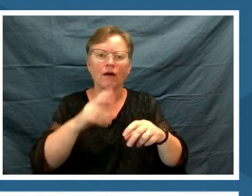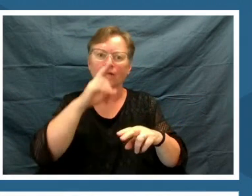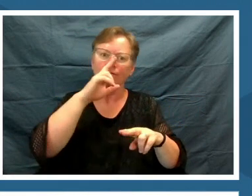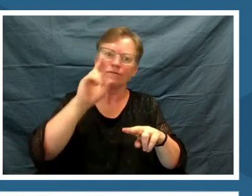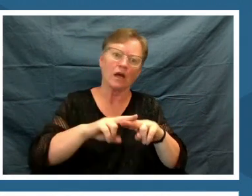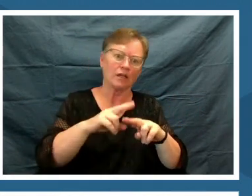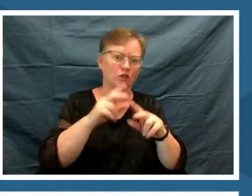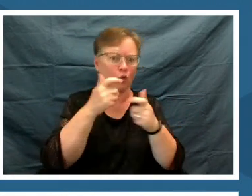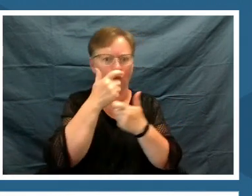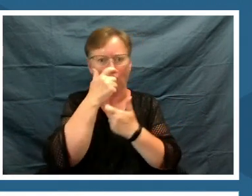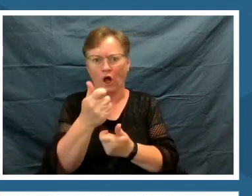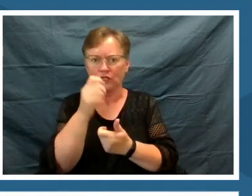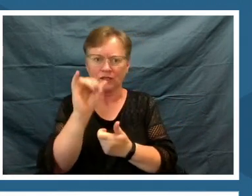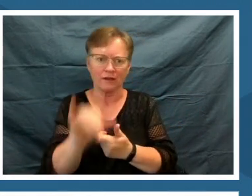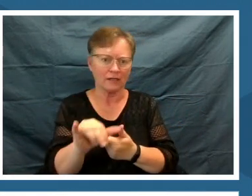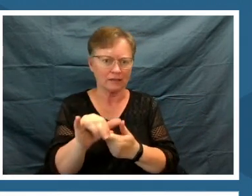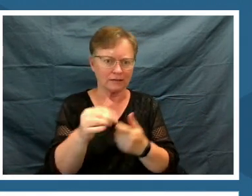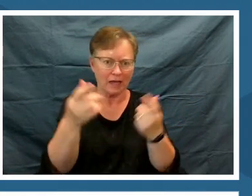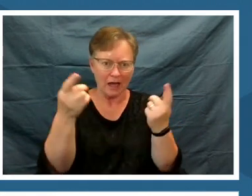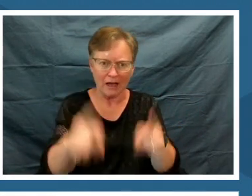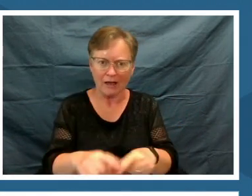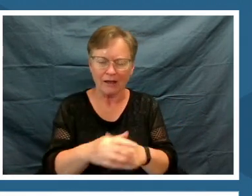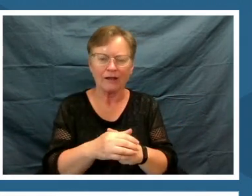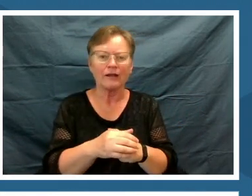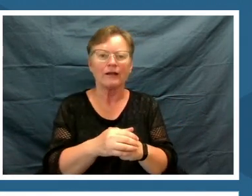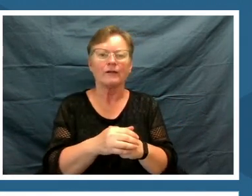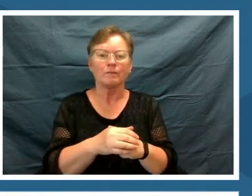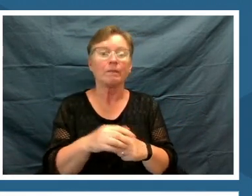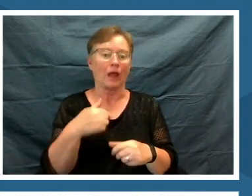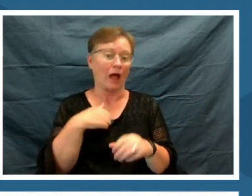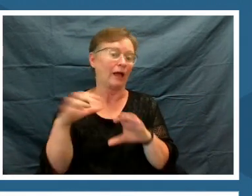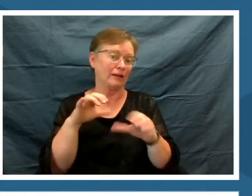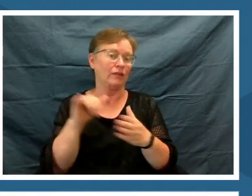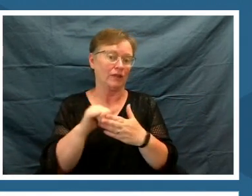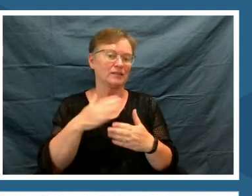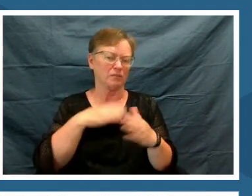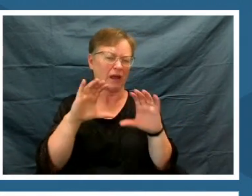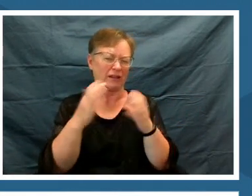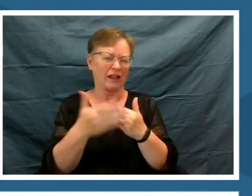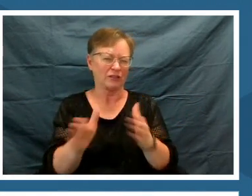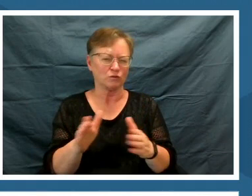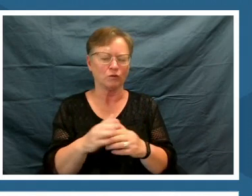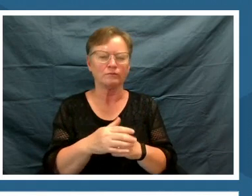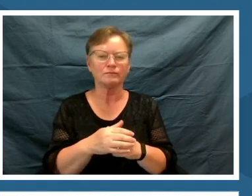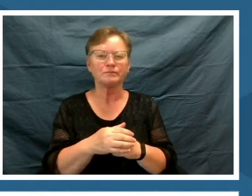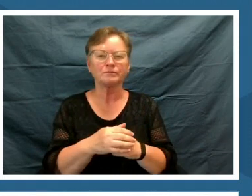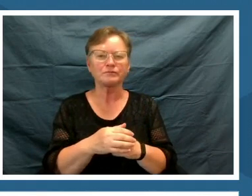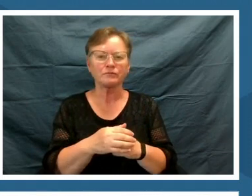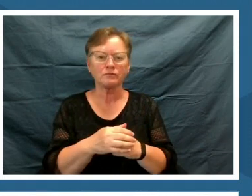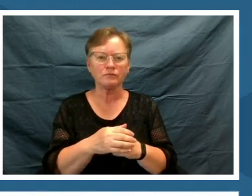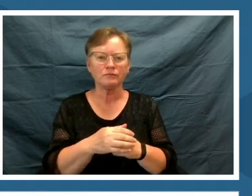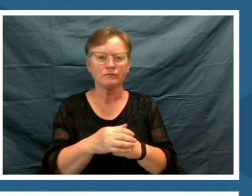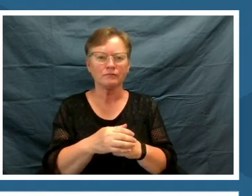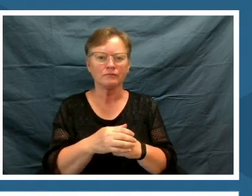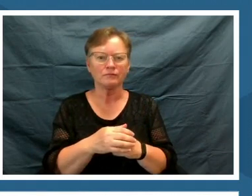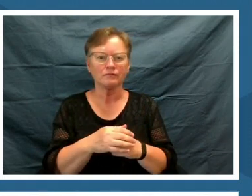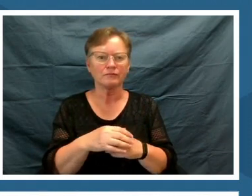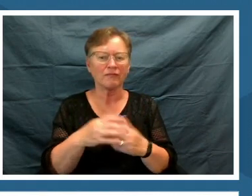know i did this in my classroom and um